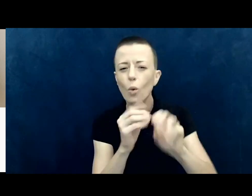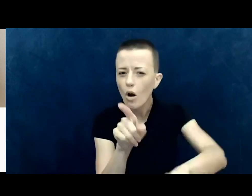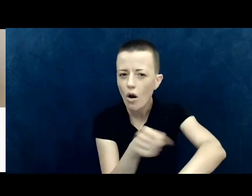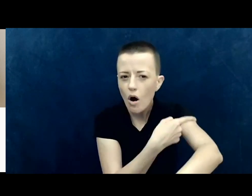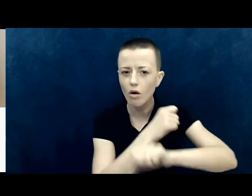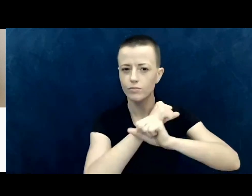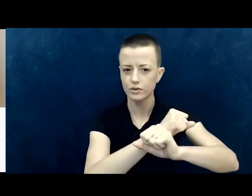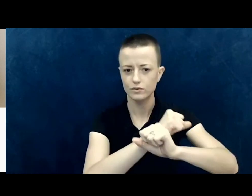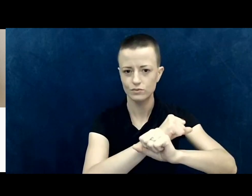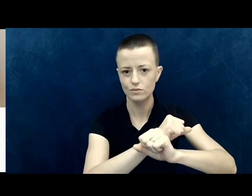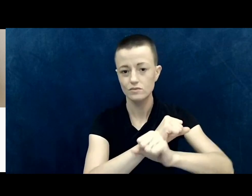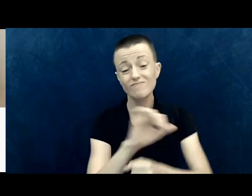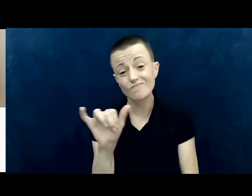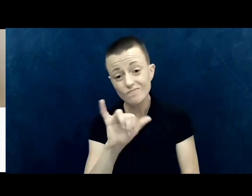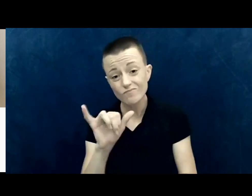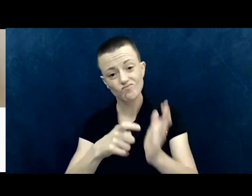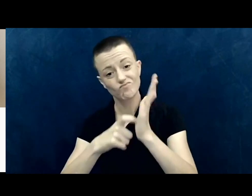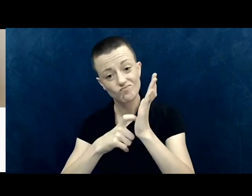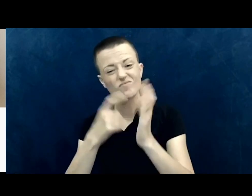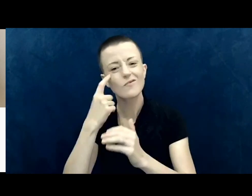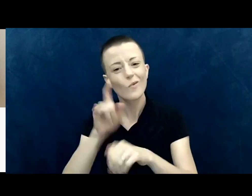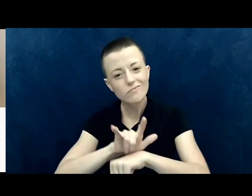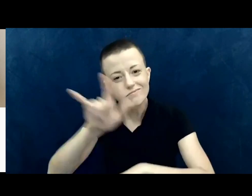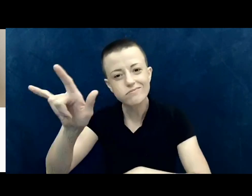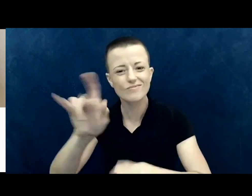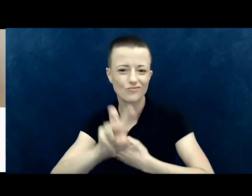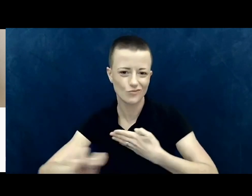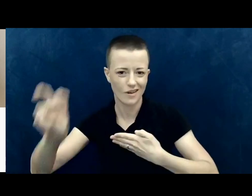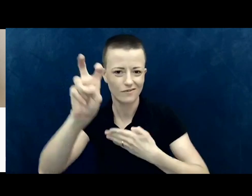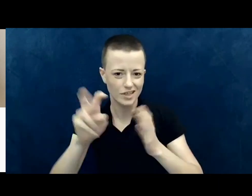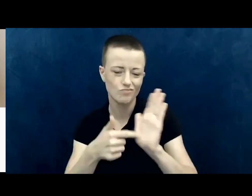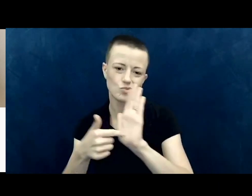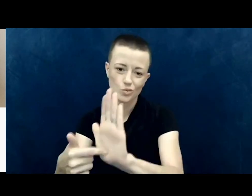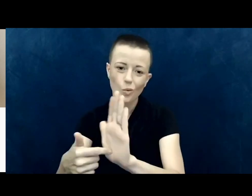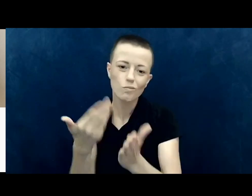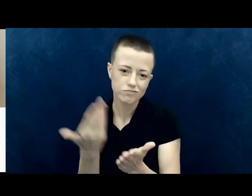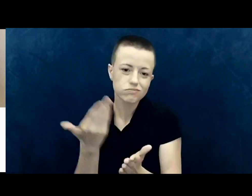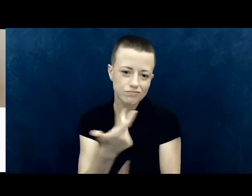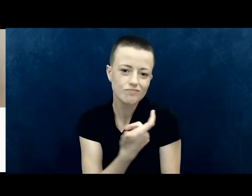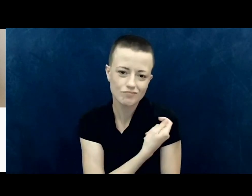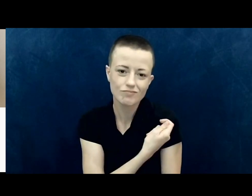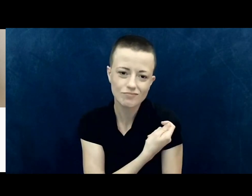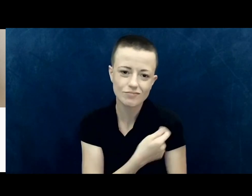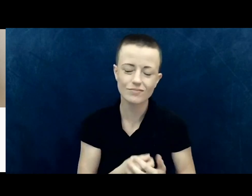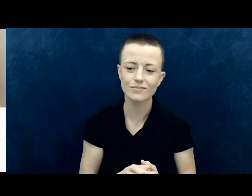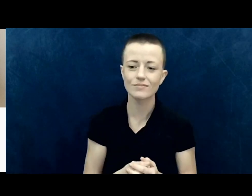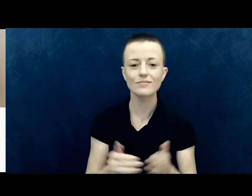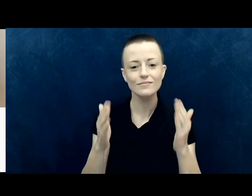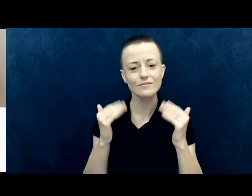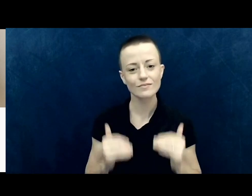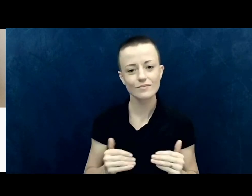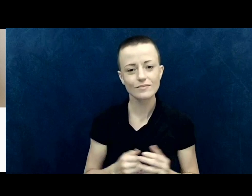Plus, for travel and other opportunities it may be easier or even necessary to show evidence of vaccination.